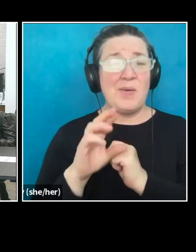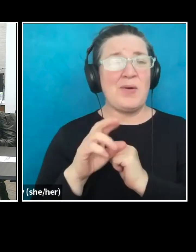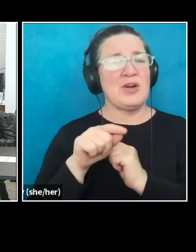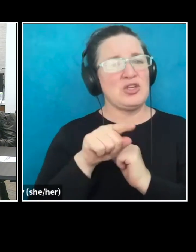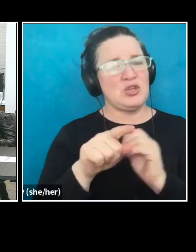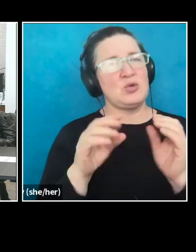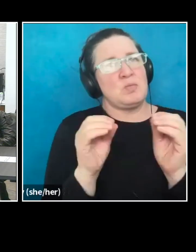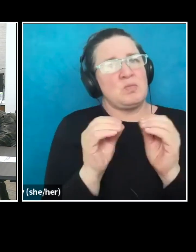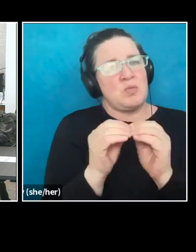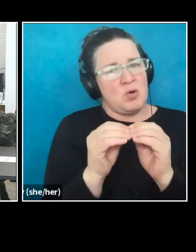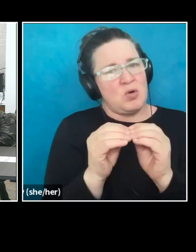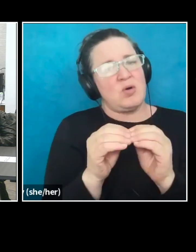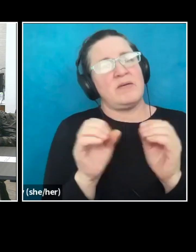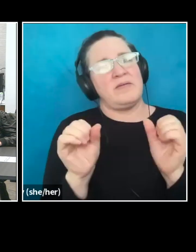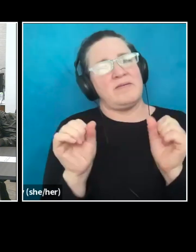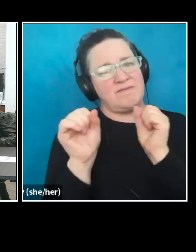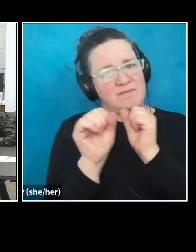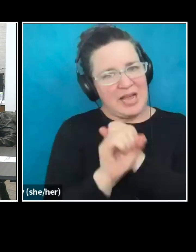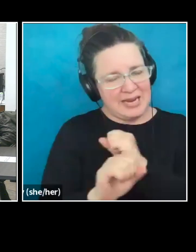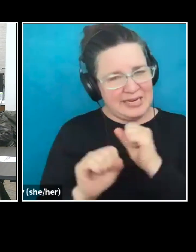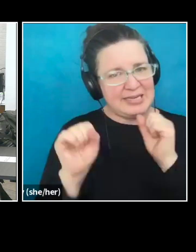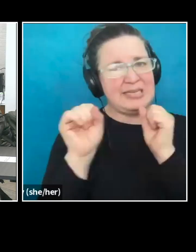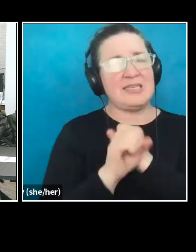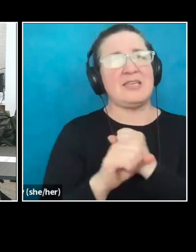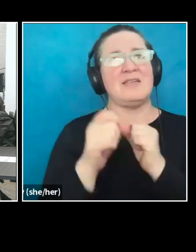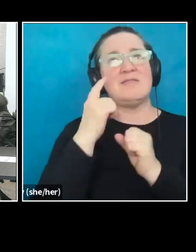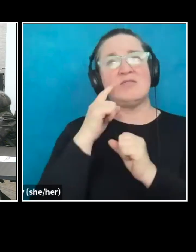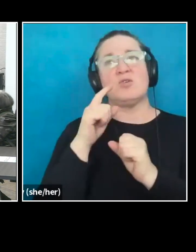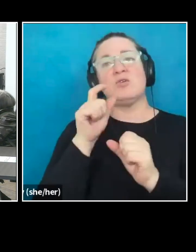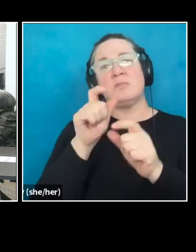towards those who are actually down on the luck and that we need to have a transportation system